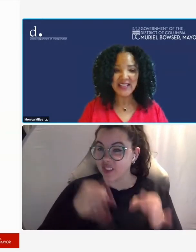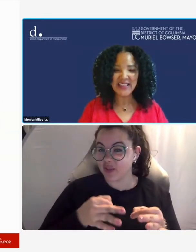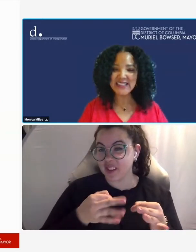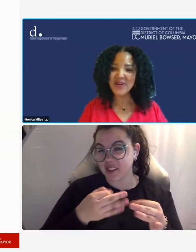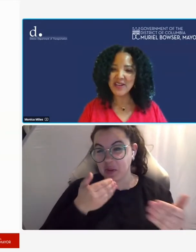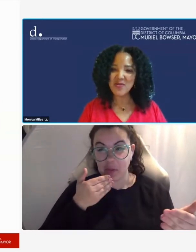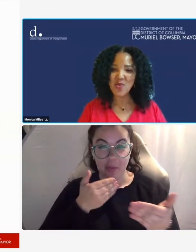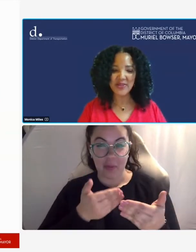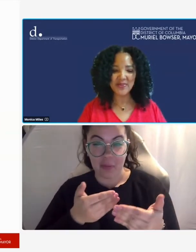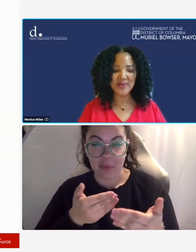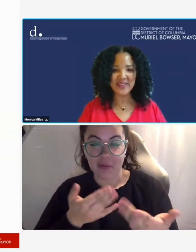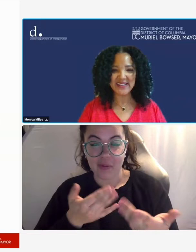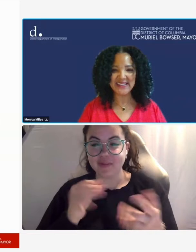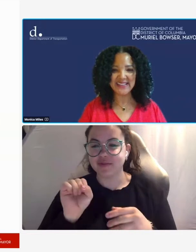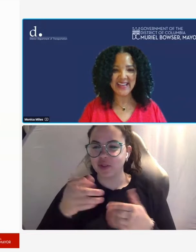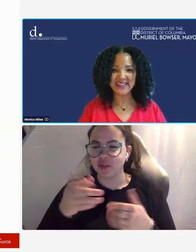let's go ahead and walk through this together